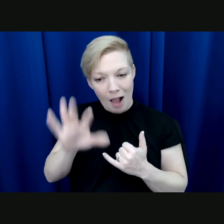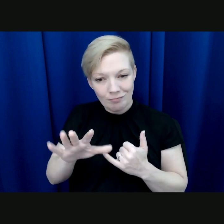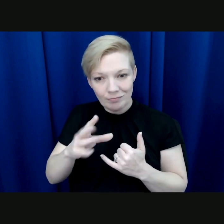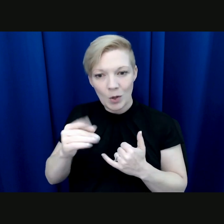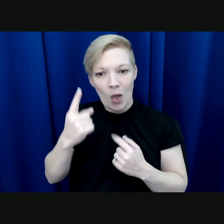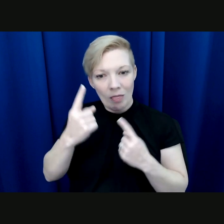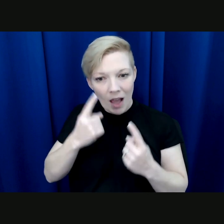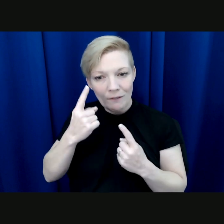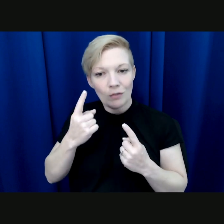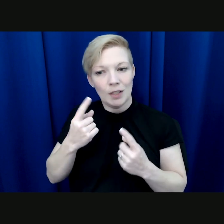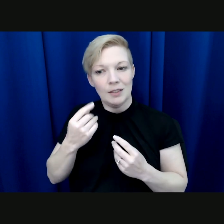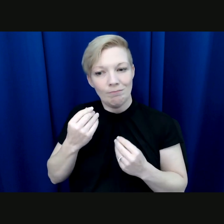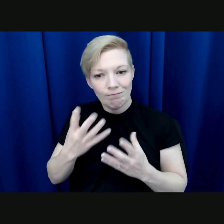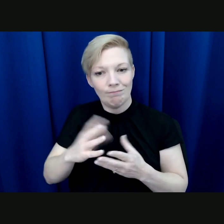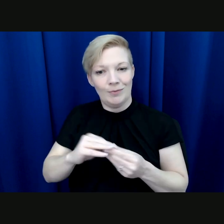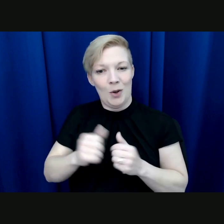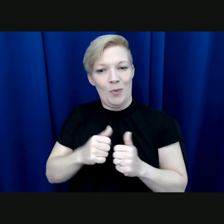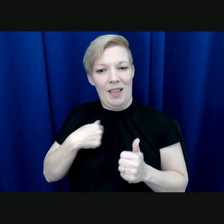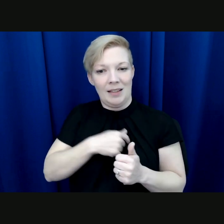Mr. Roker: Thank you. Thank you. My honor. Our honor.